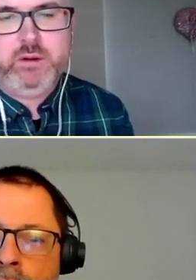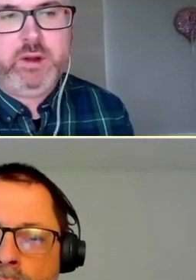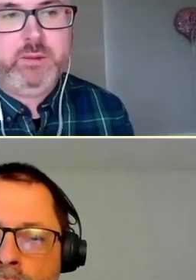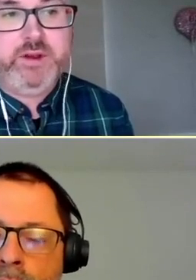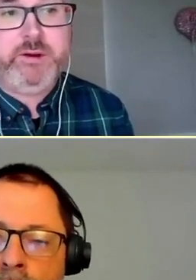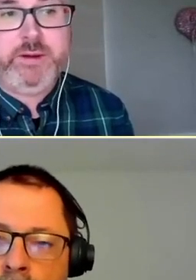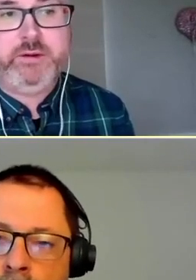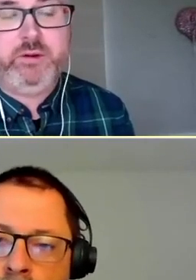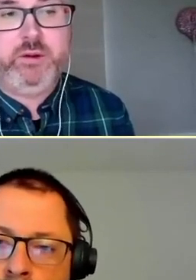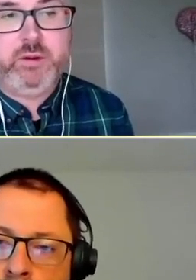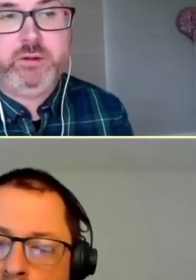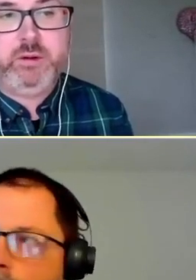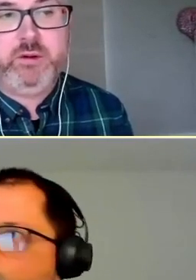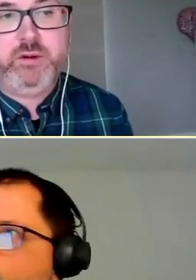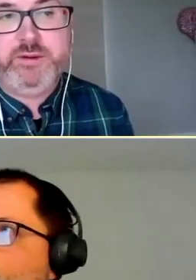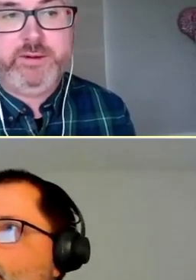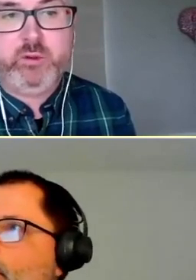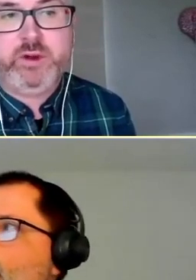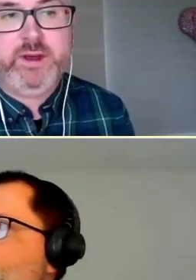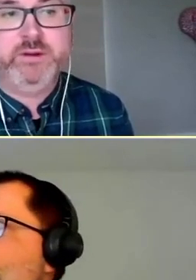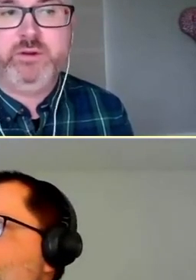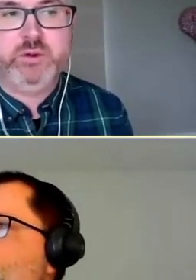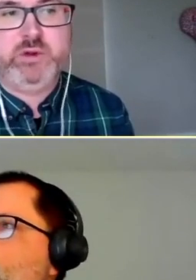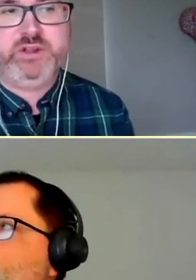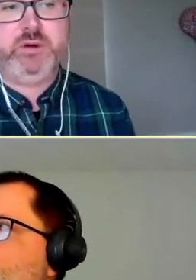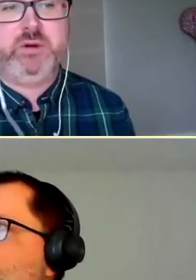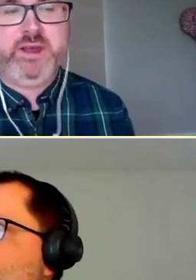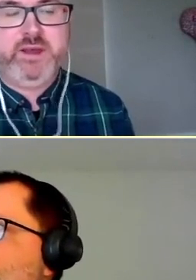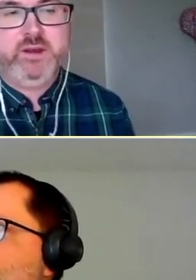So the advantages now we can respond pretty easily to collaborator events.